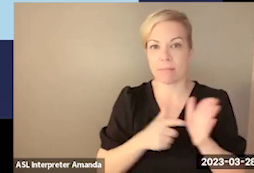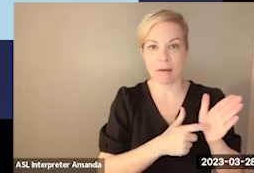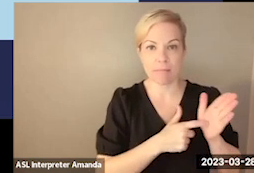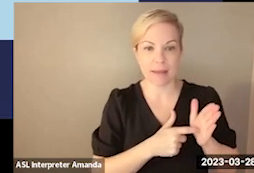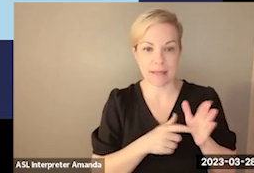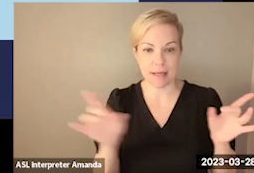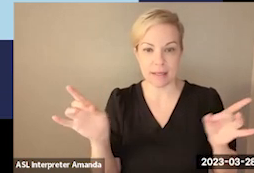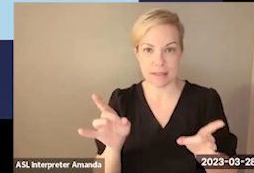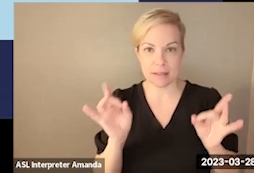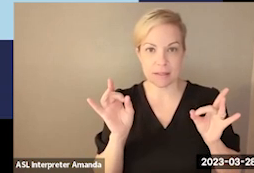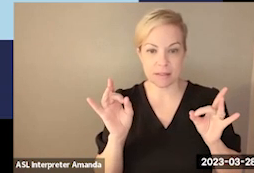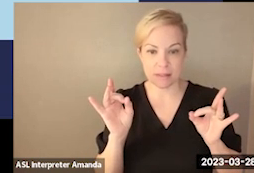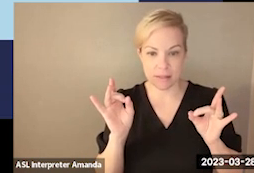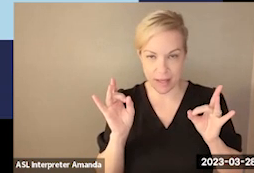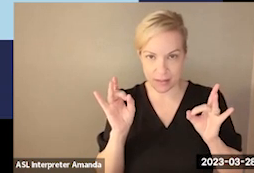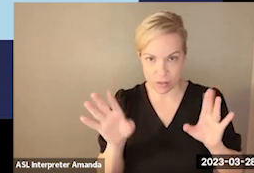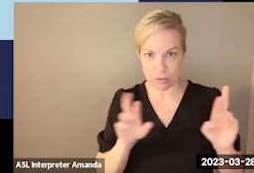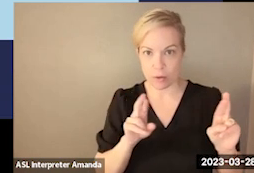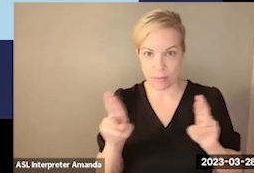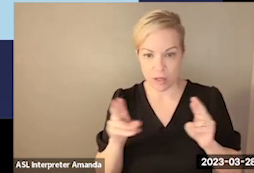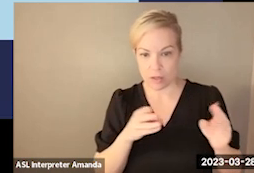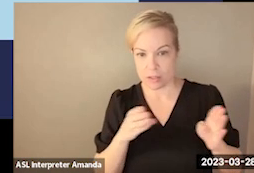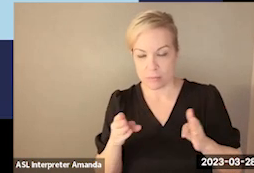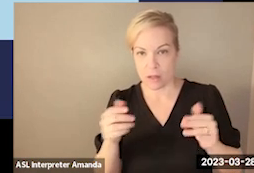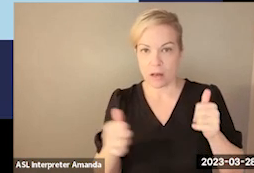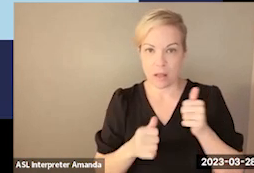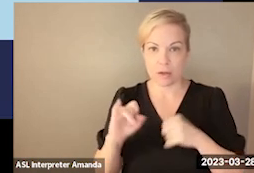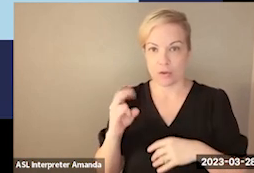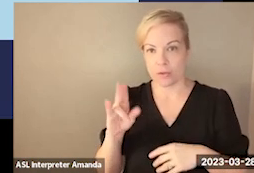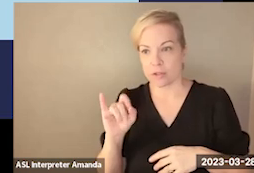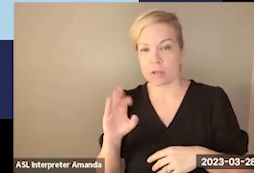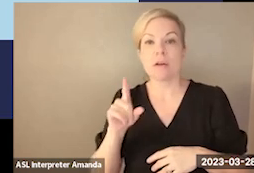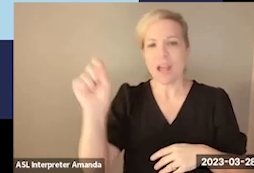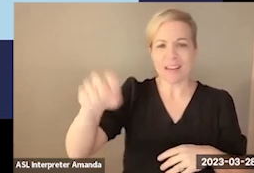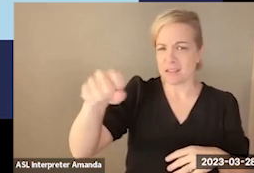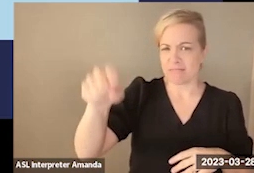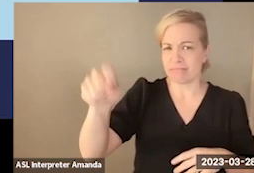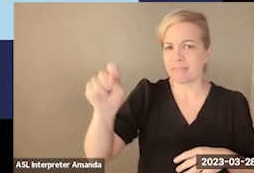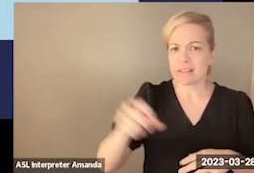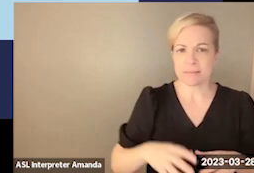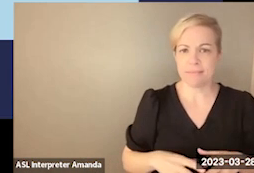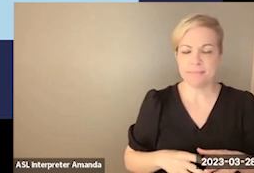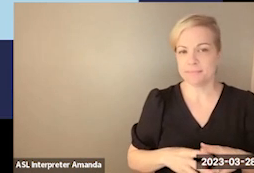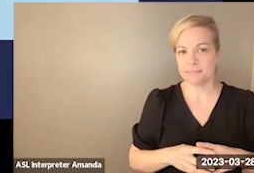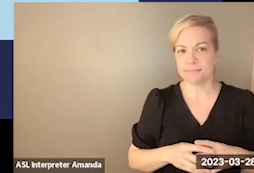Debbie Stine, Science & Technology Policy Academy: preparedness, plans fall under justice. 40 to me? That is a definite Yes. Debbie Stine, Science & Technology Policy Academy: yeah.